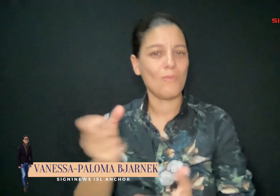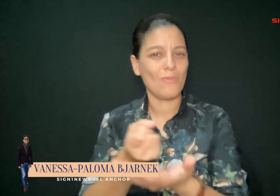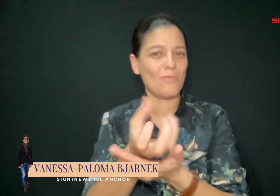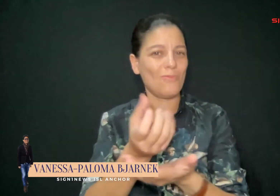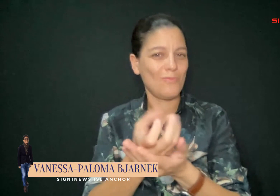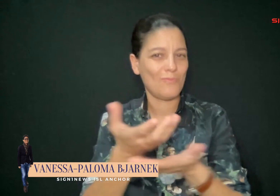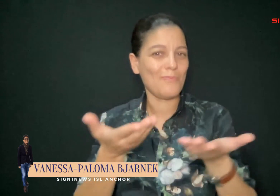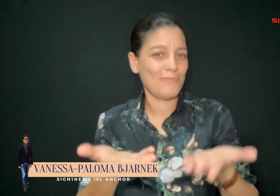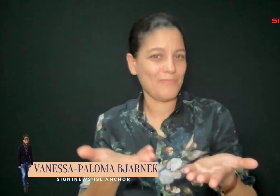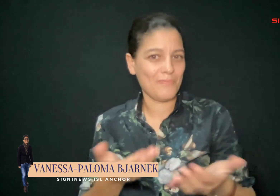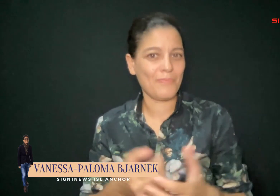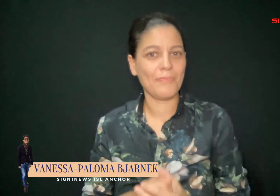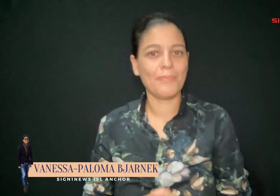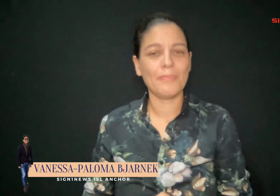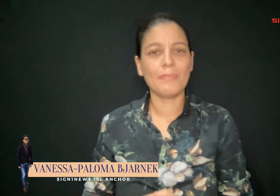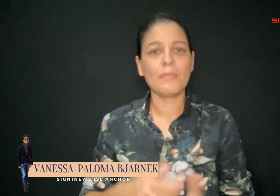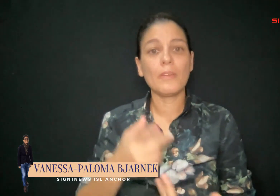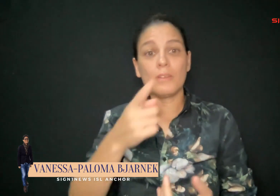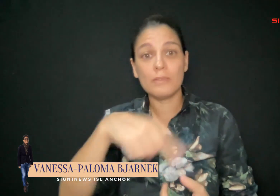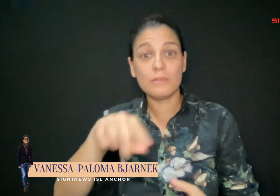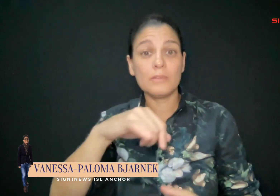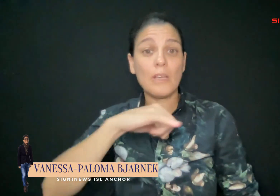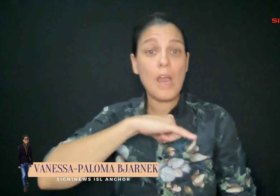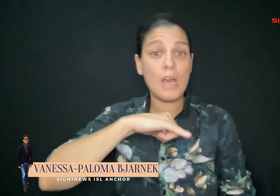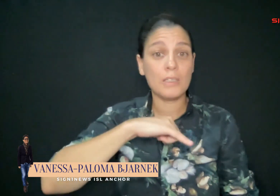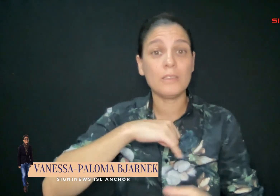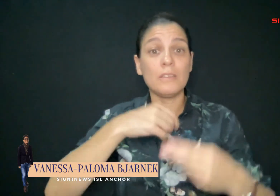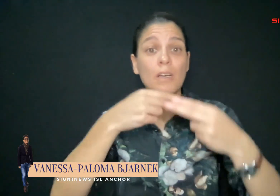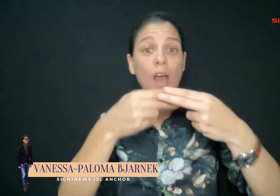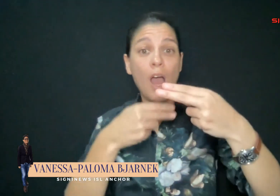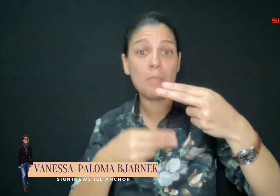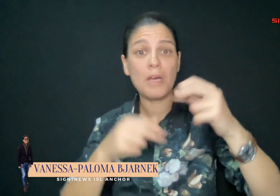top trending international news stories making headlines today if you post an interesting